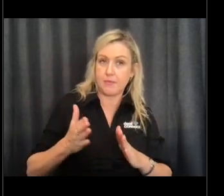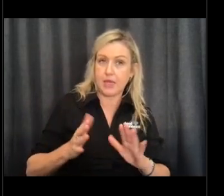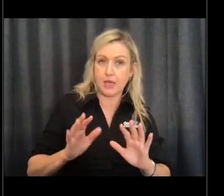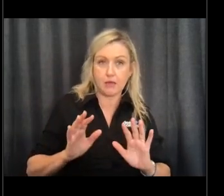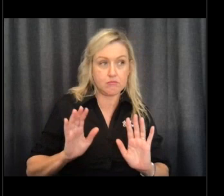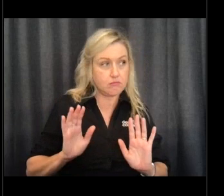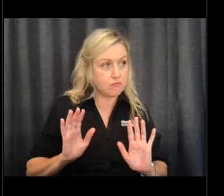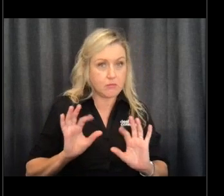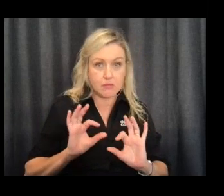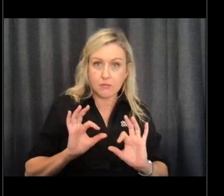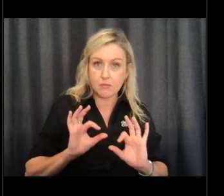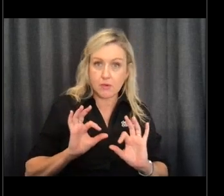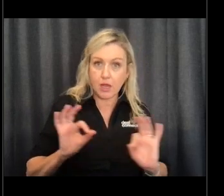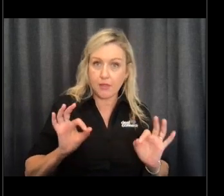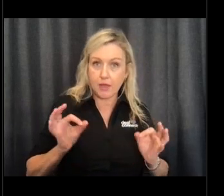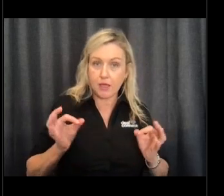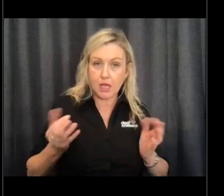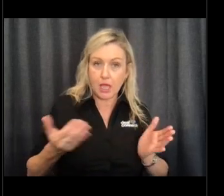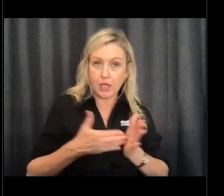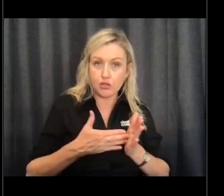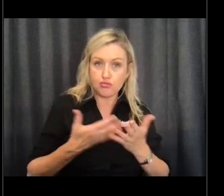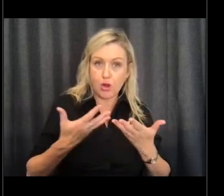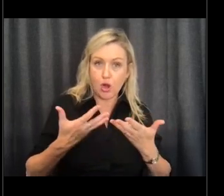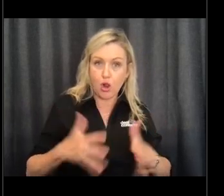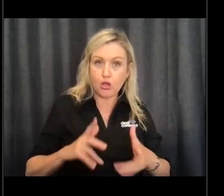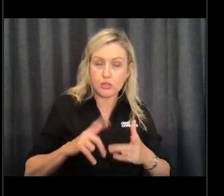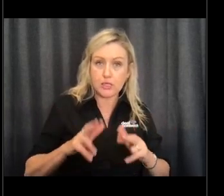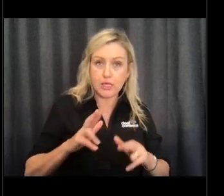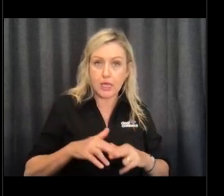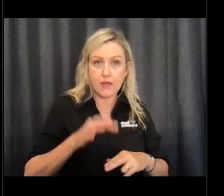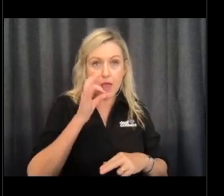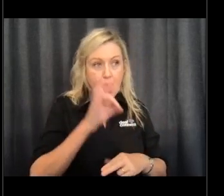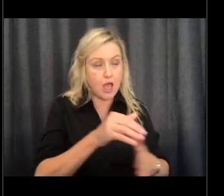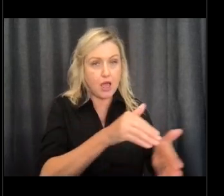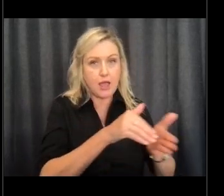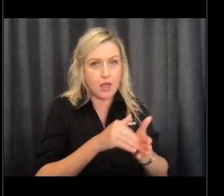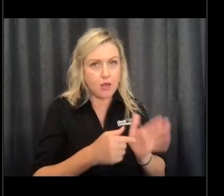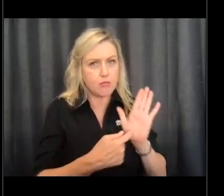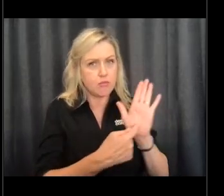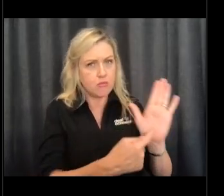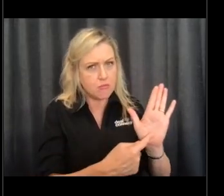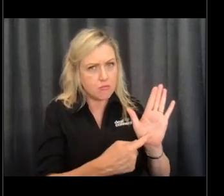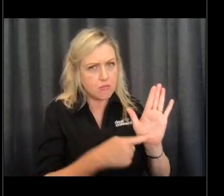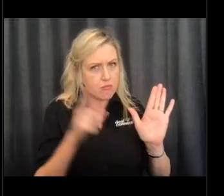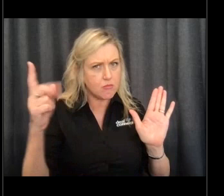help and saying, was this refusal right?